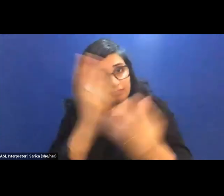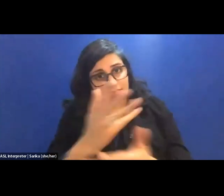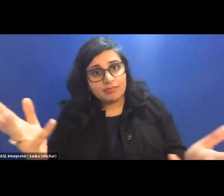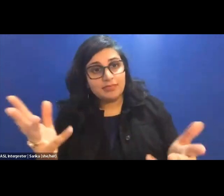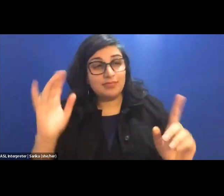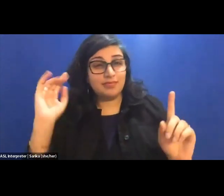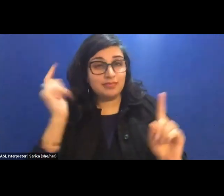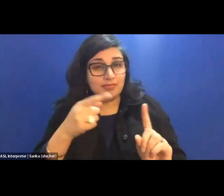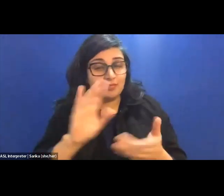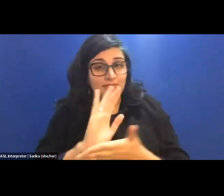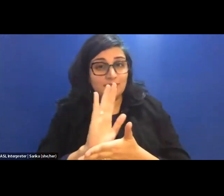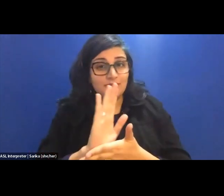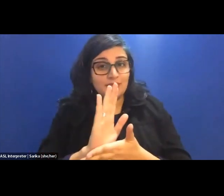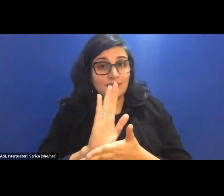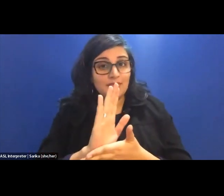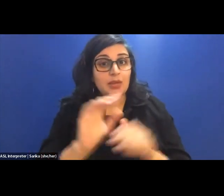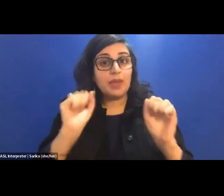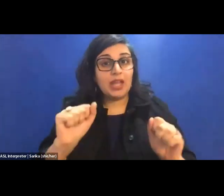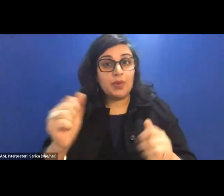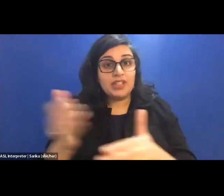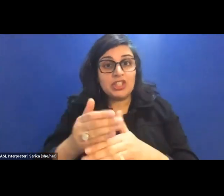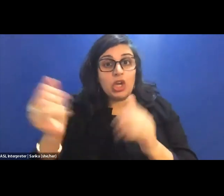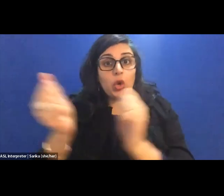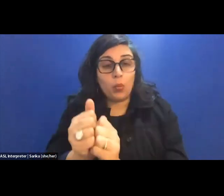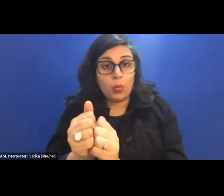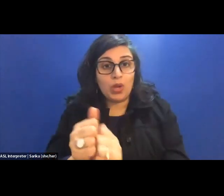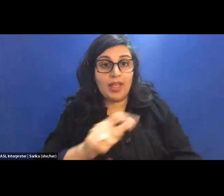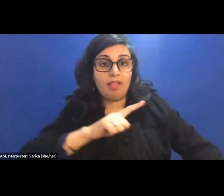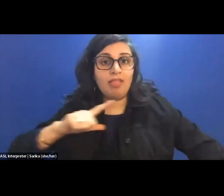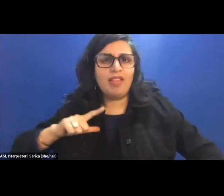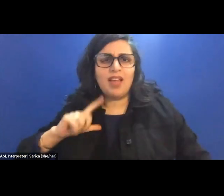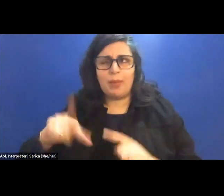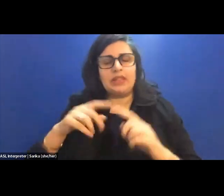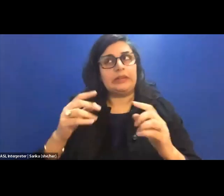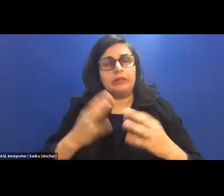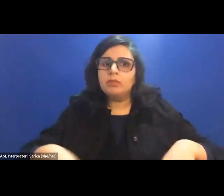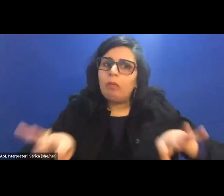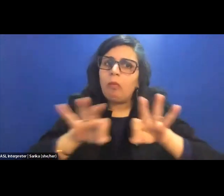notes. Feel free to share with friends and your